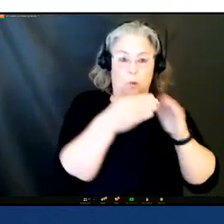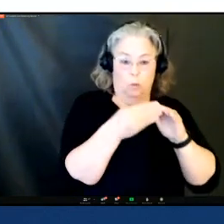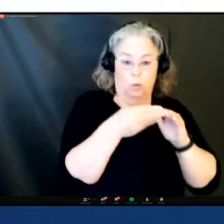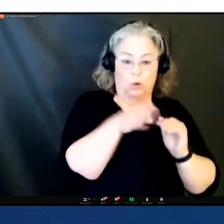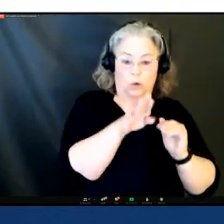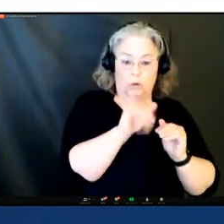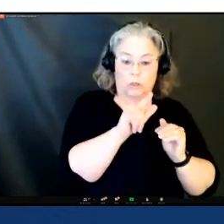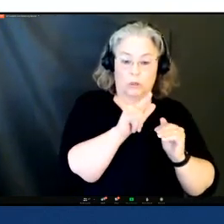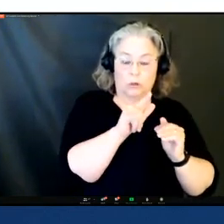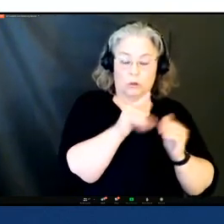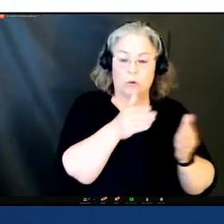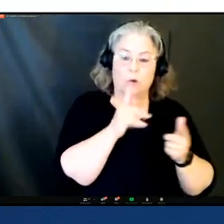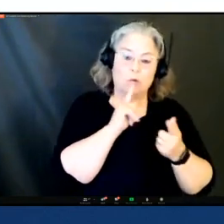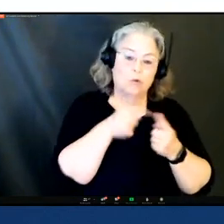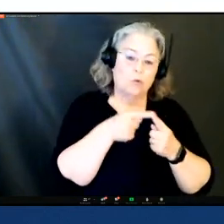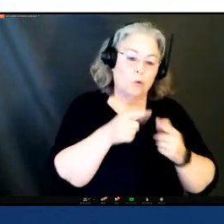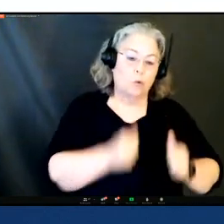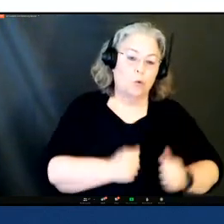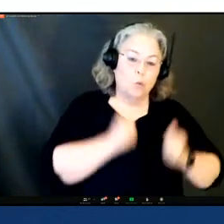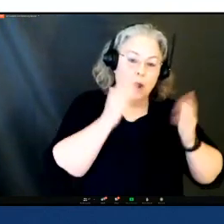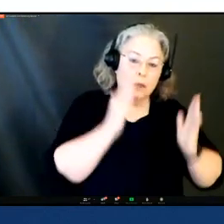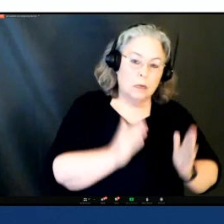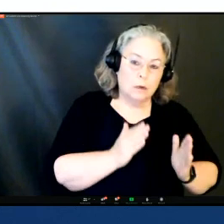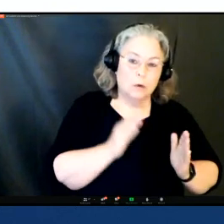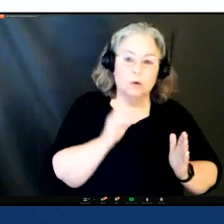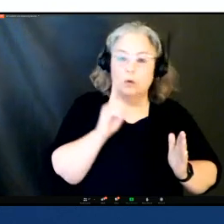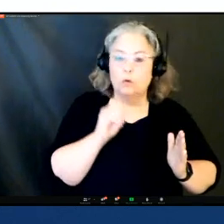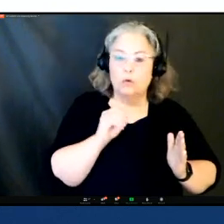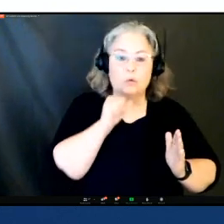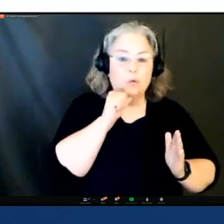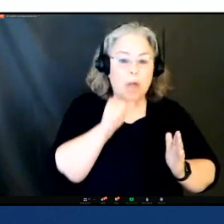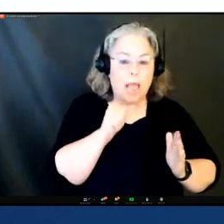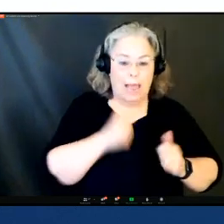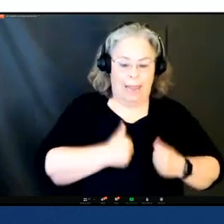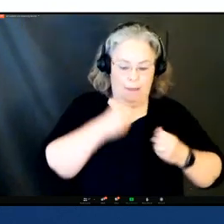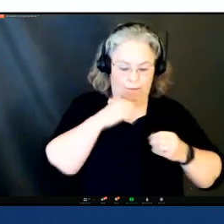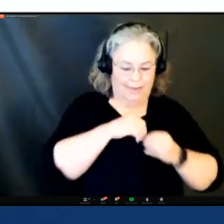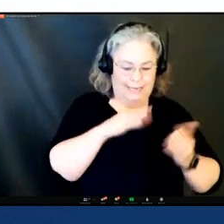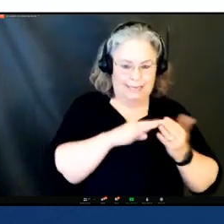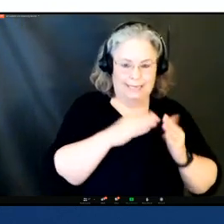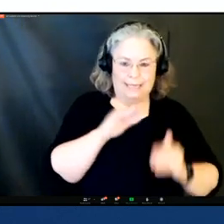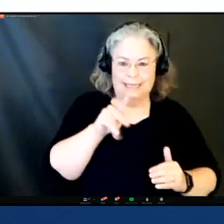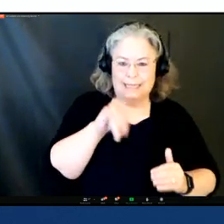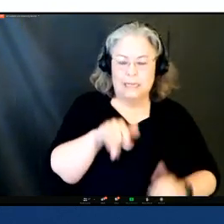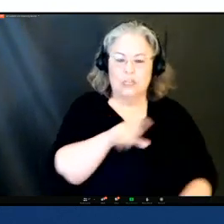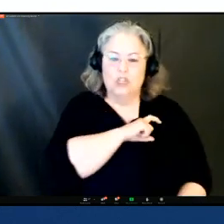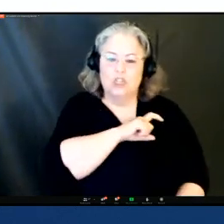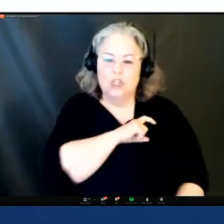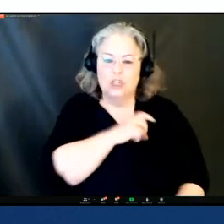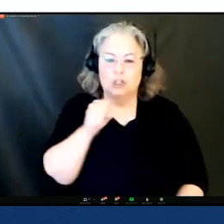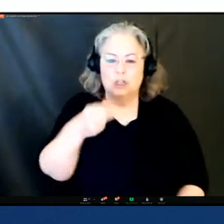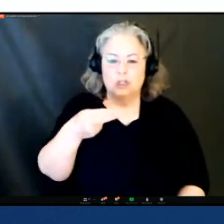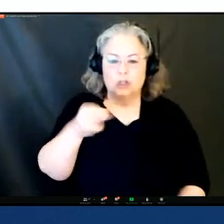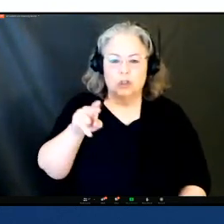only to residents who do not live in a city like Sheriff's Patrol Planning Code, Enforcement,